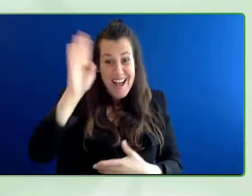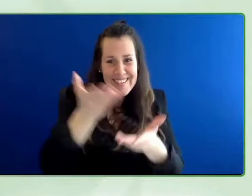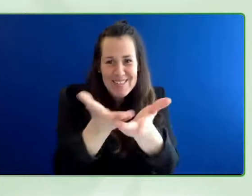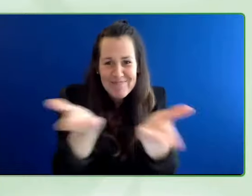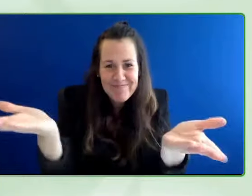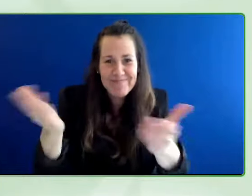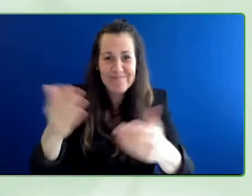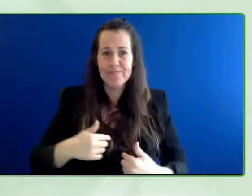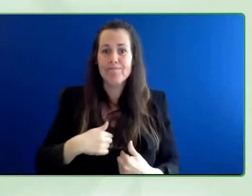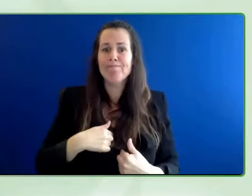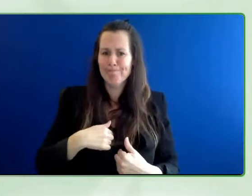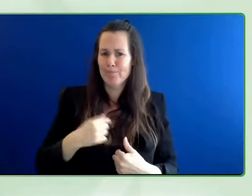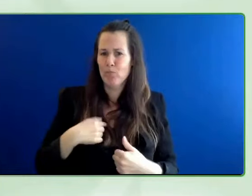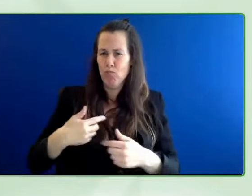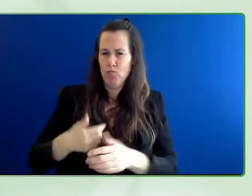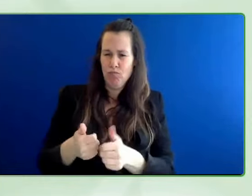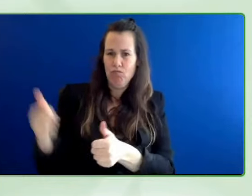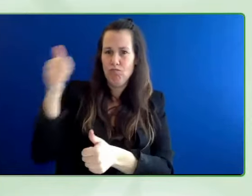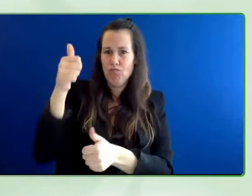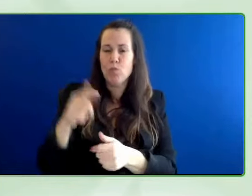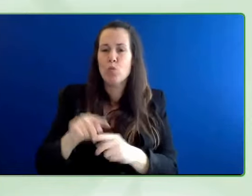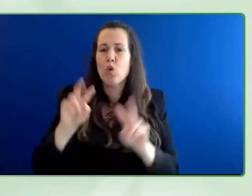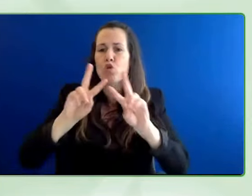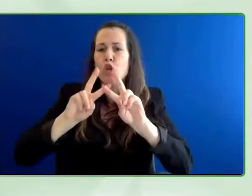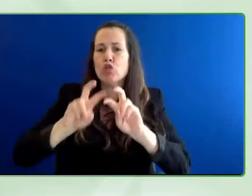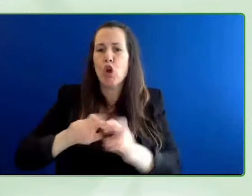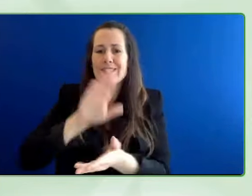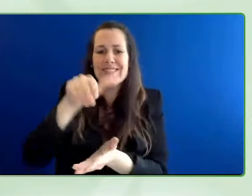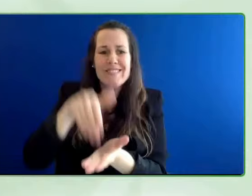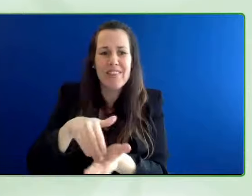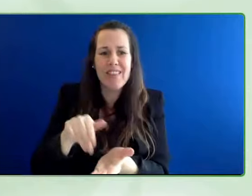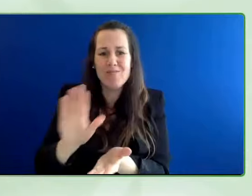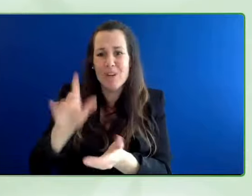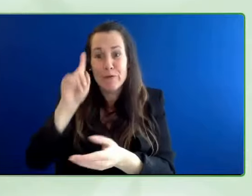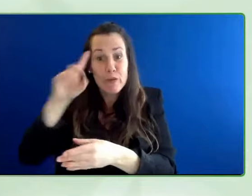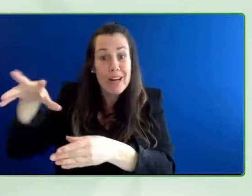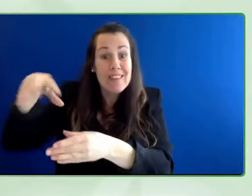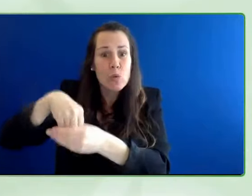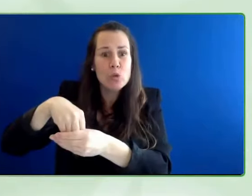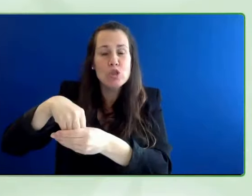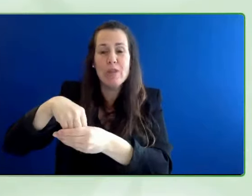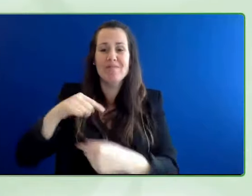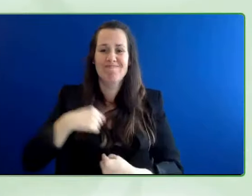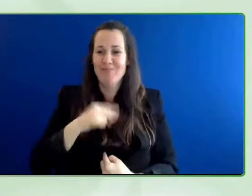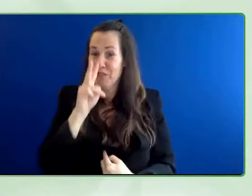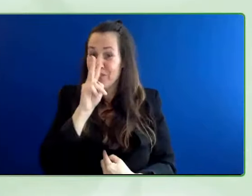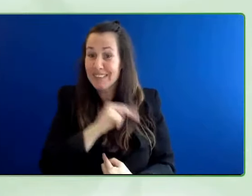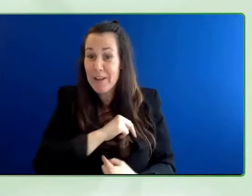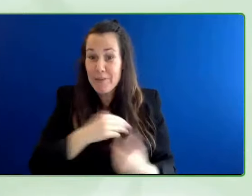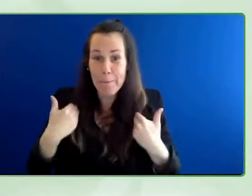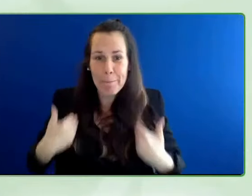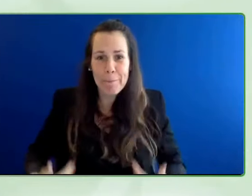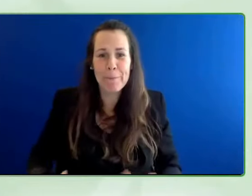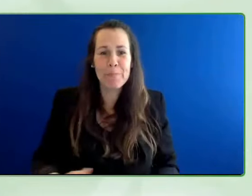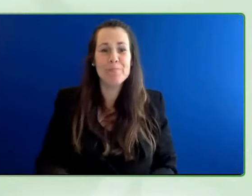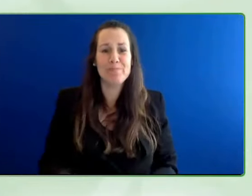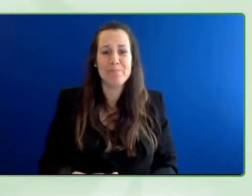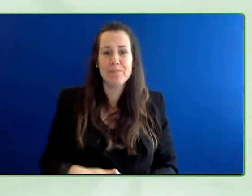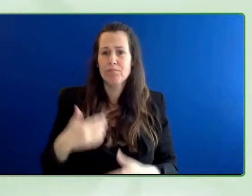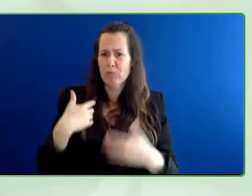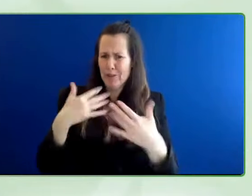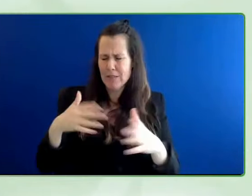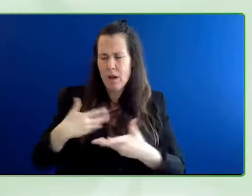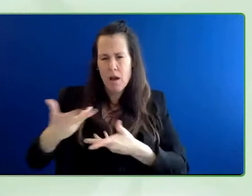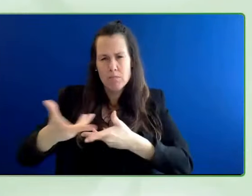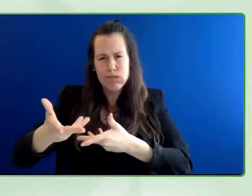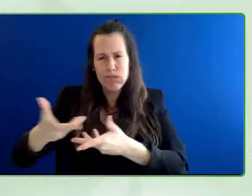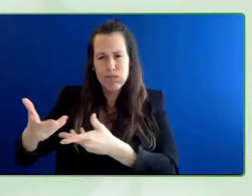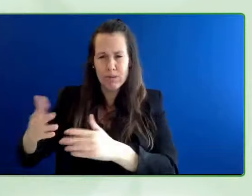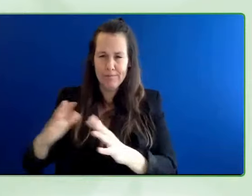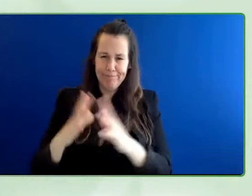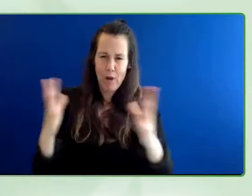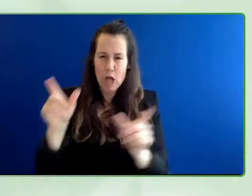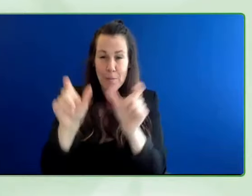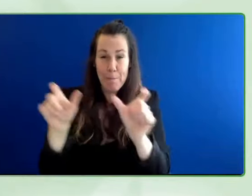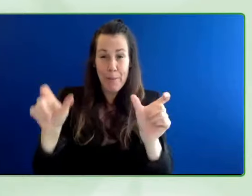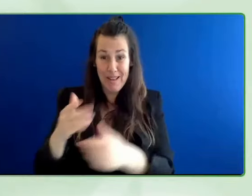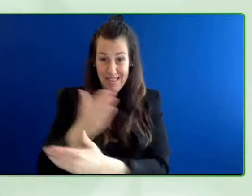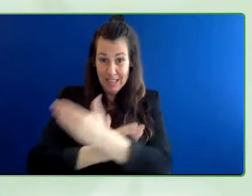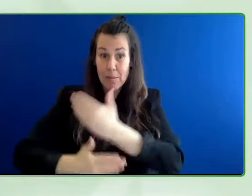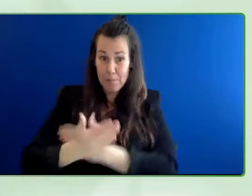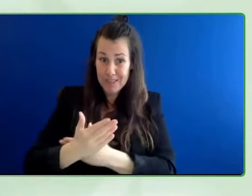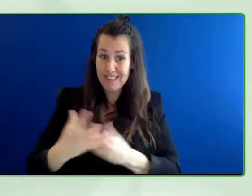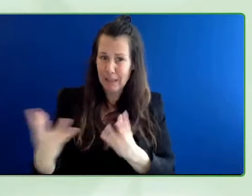We provide them with assistive device like wheelchair, orthopaedic assist, and some challenges